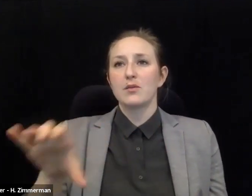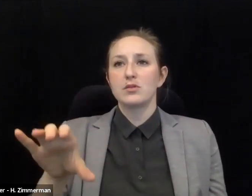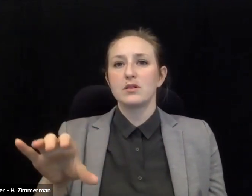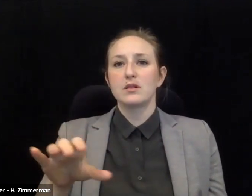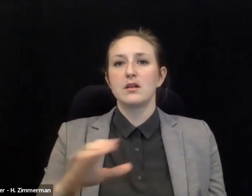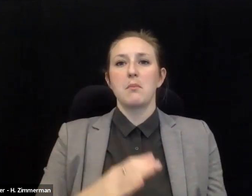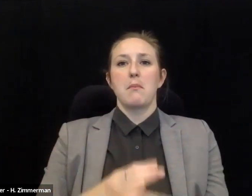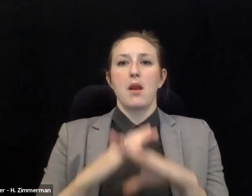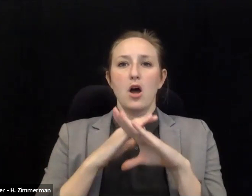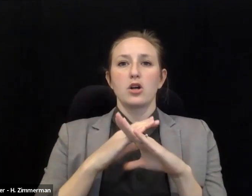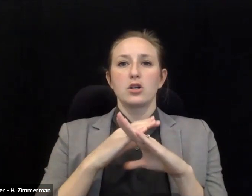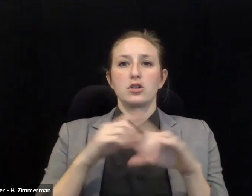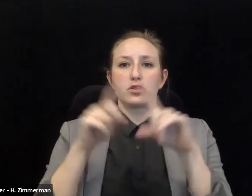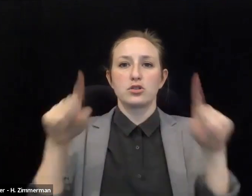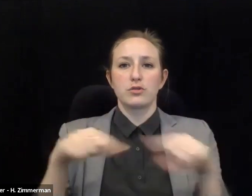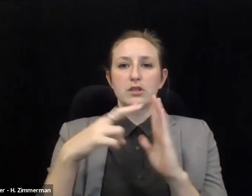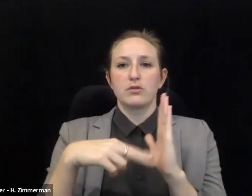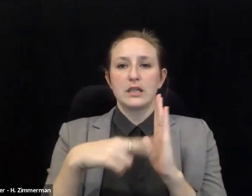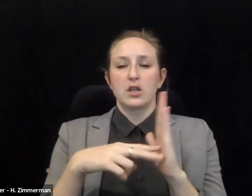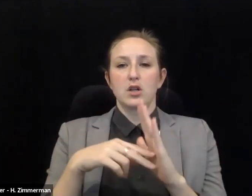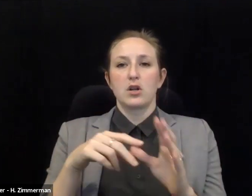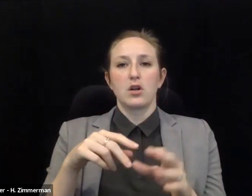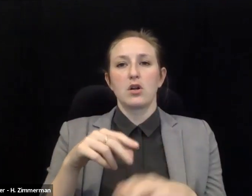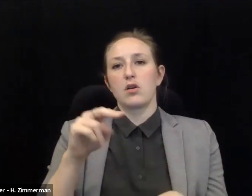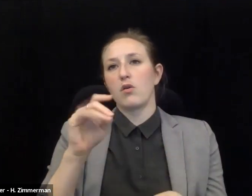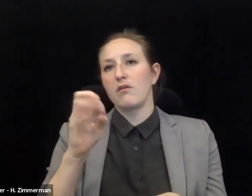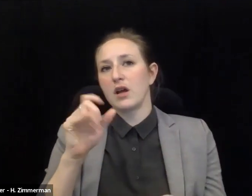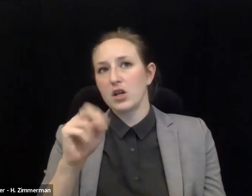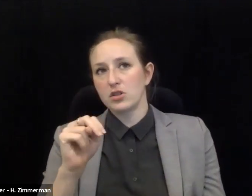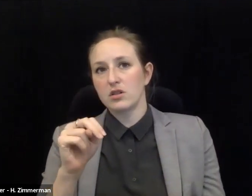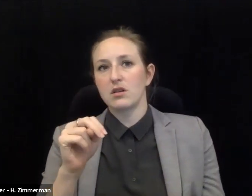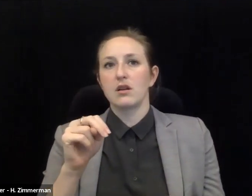notifications of people entering and leaving. If not, I can do my own solution over here.